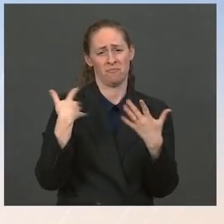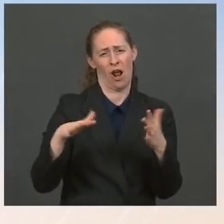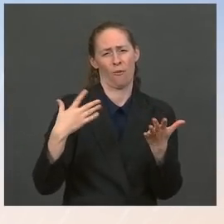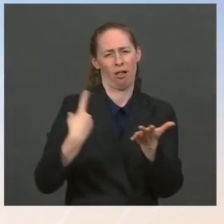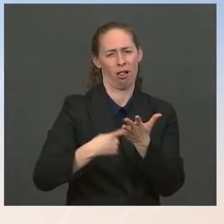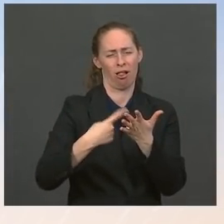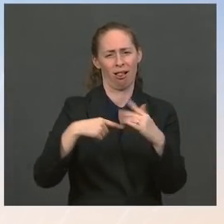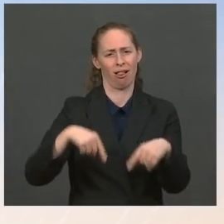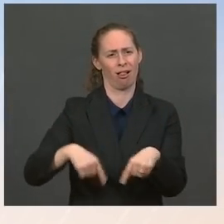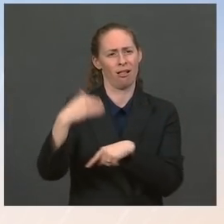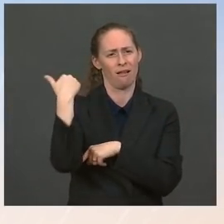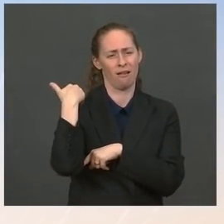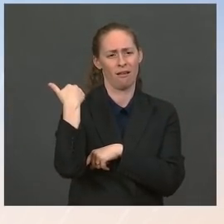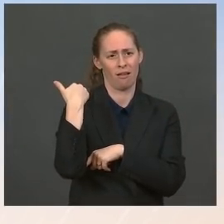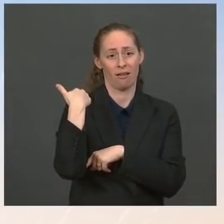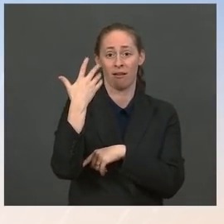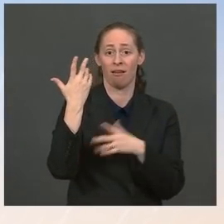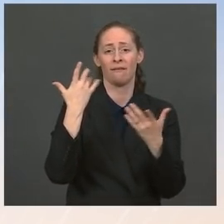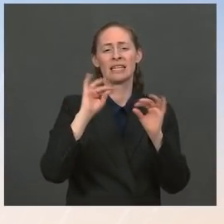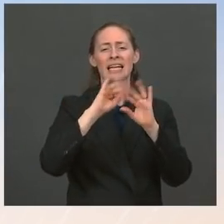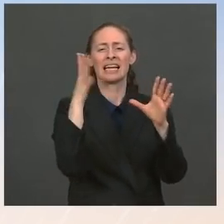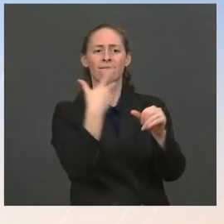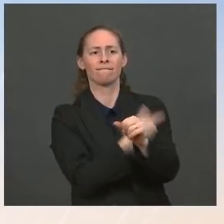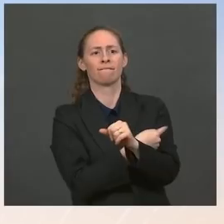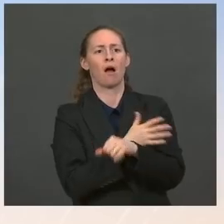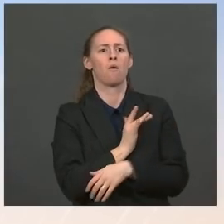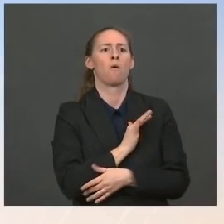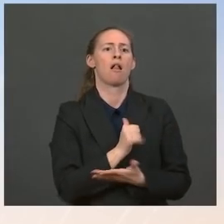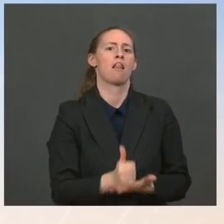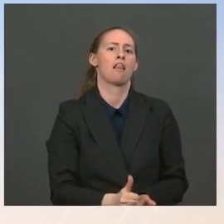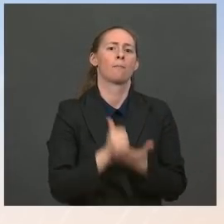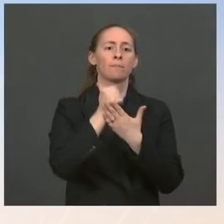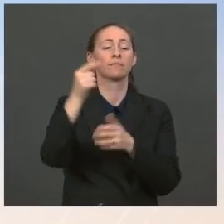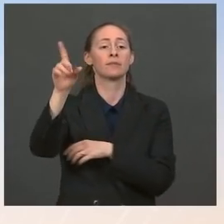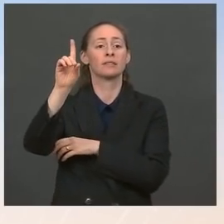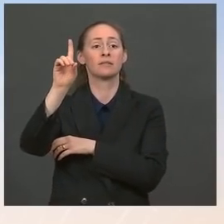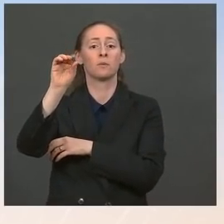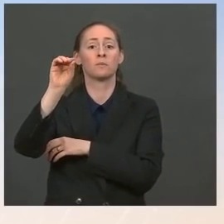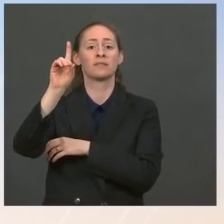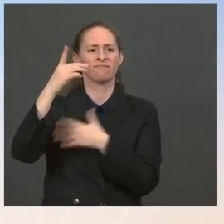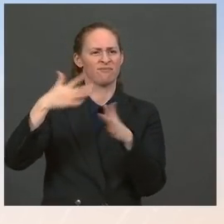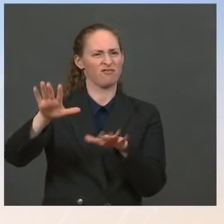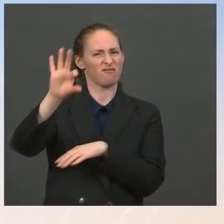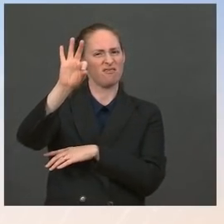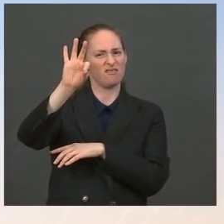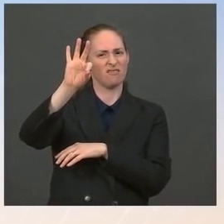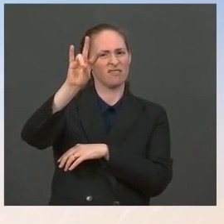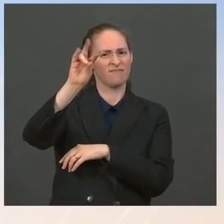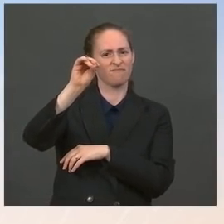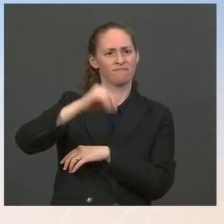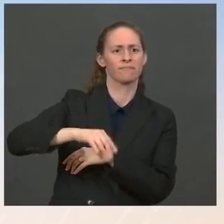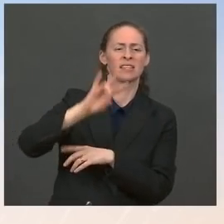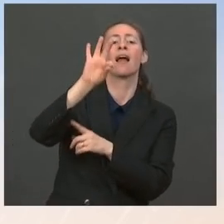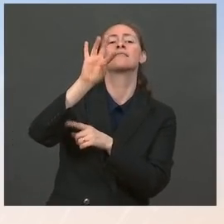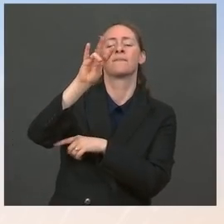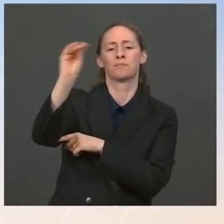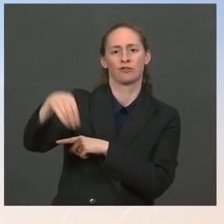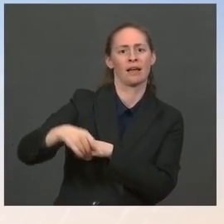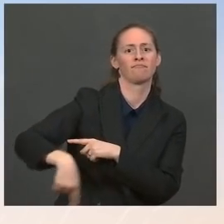We already know the Department of Defense is at 97 percent of their active-duty troops vaccinated, and we're seeing strong compliance